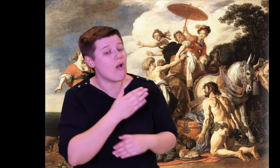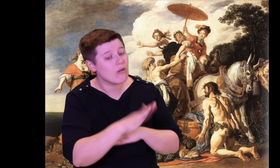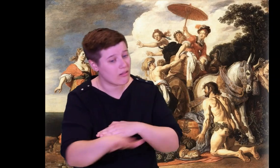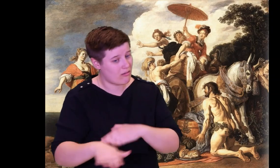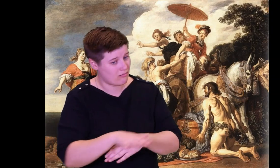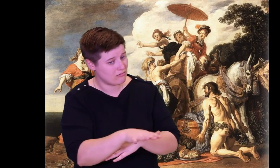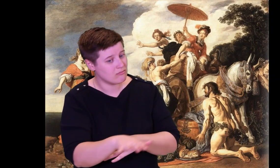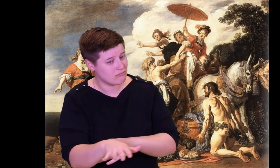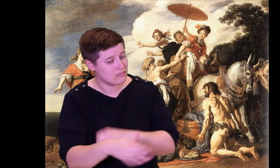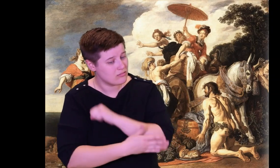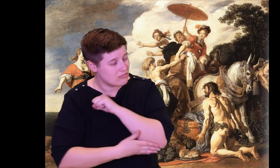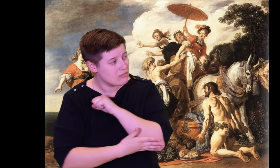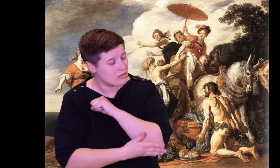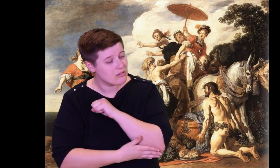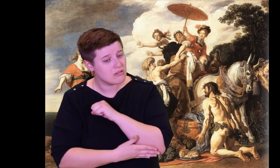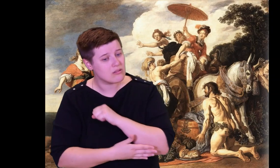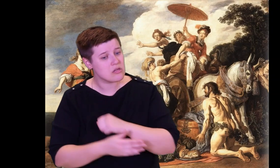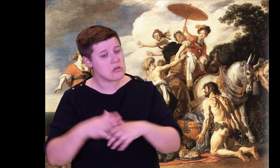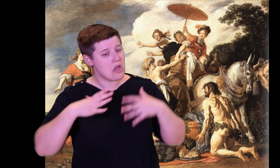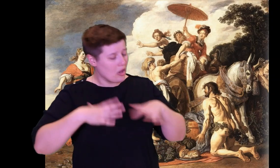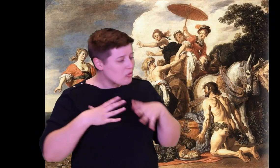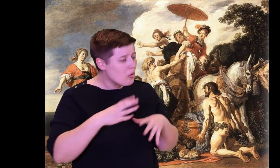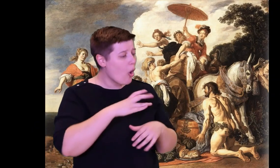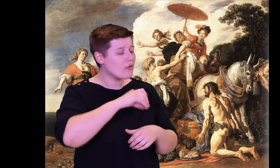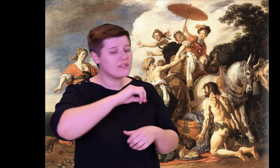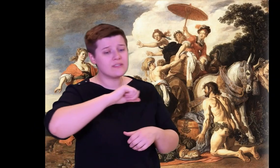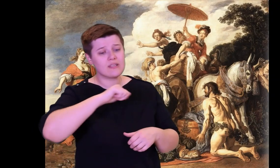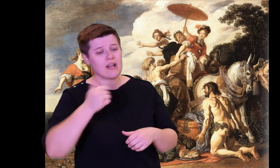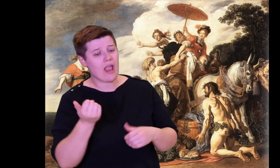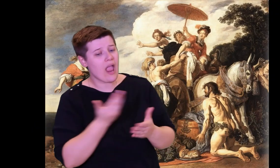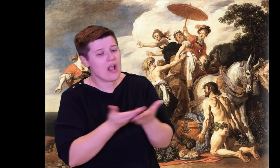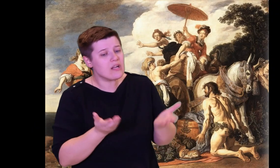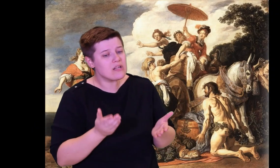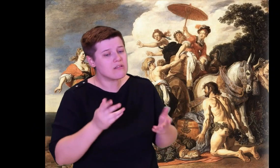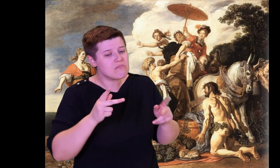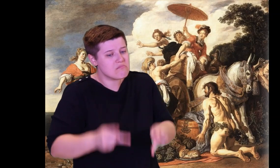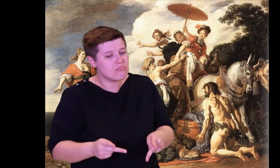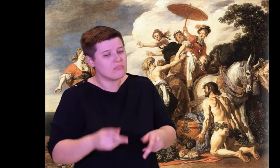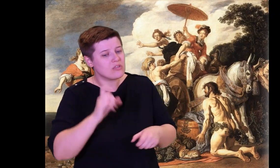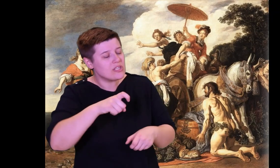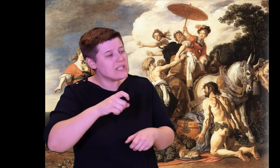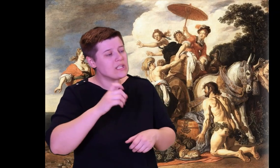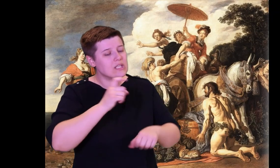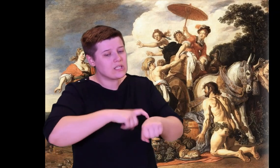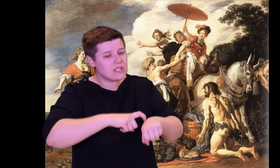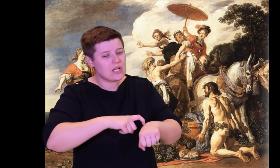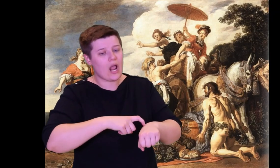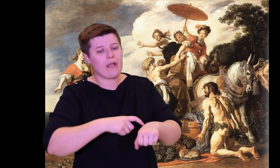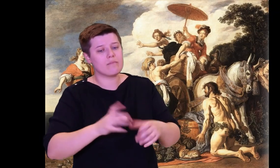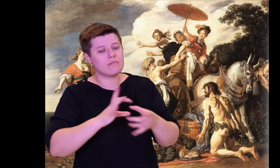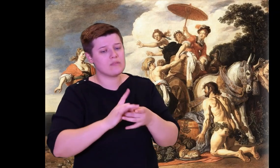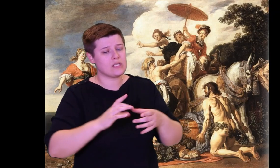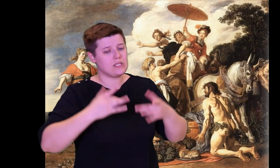But since you have arrived here in our land, you will not lack for clothes or anything a person needs in times of desperation.